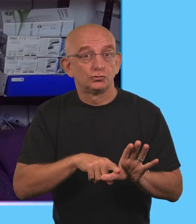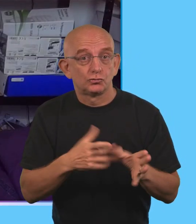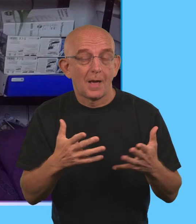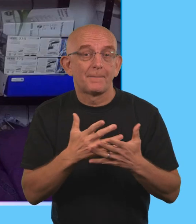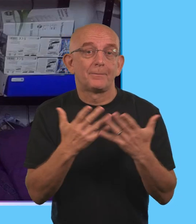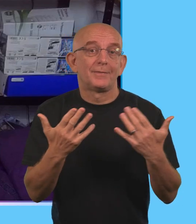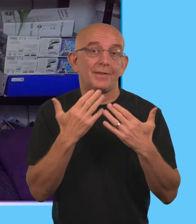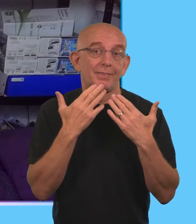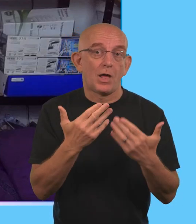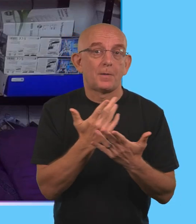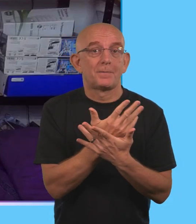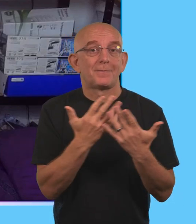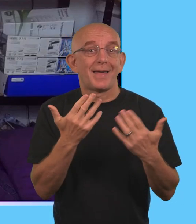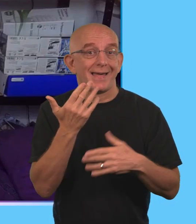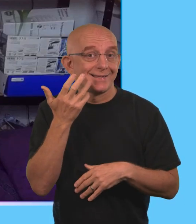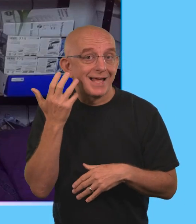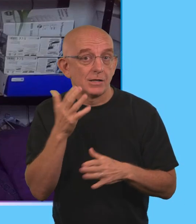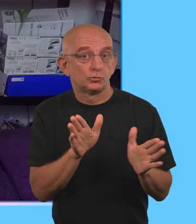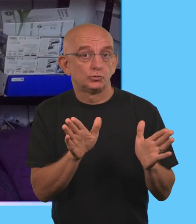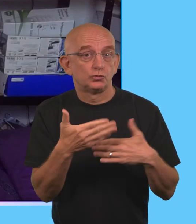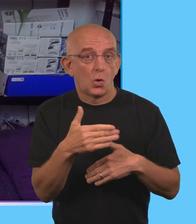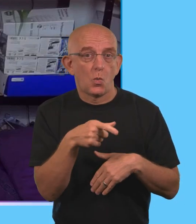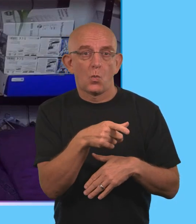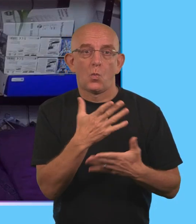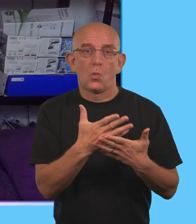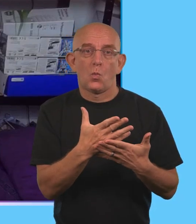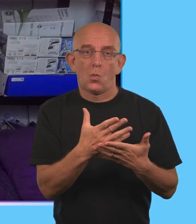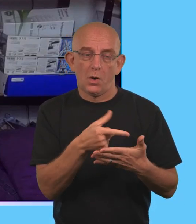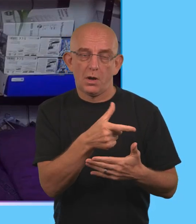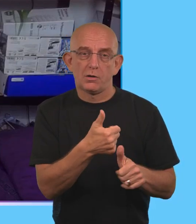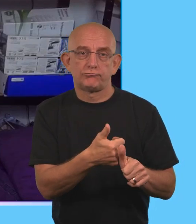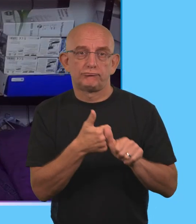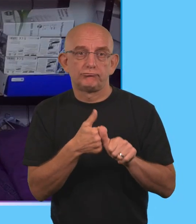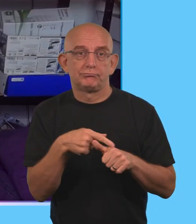And a massive thank you to Many Cats Studios, whose support sponsoring the